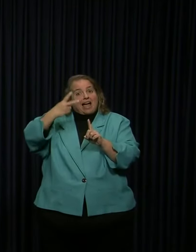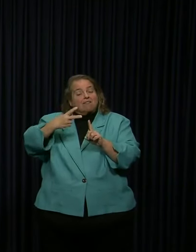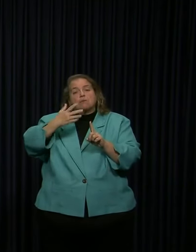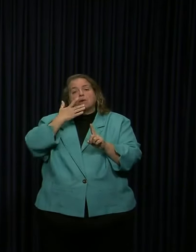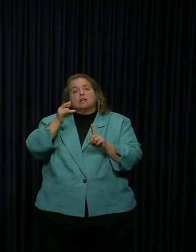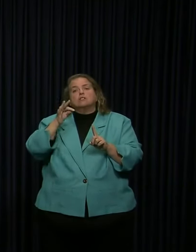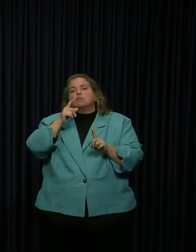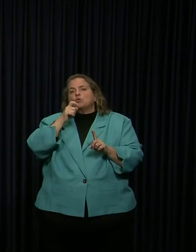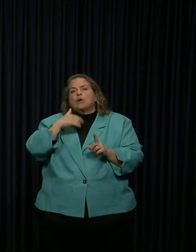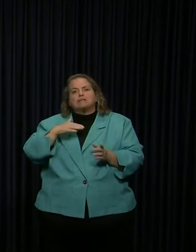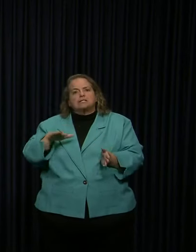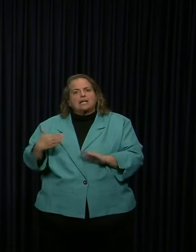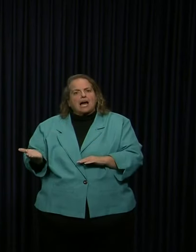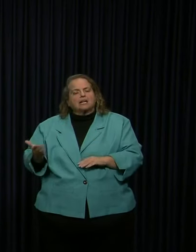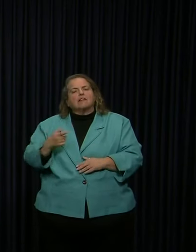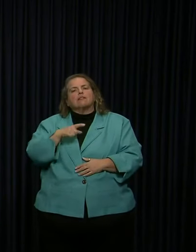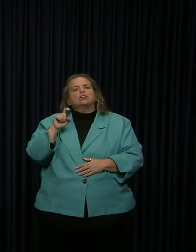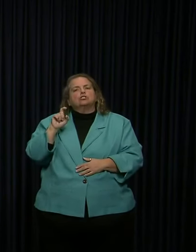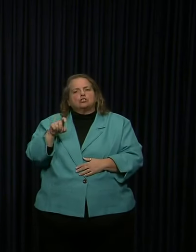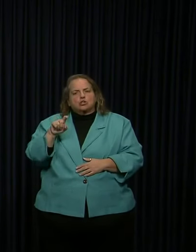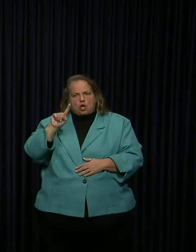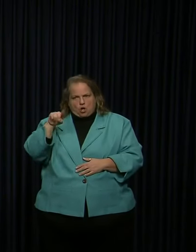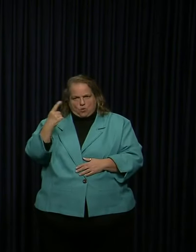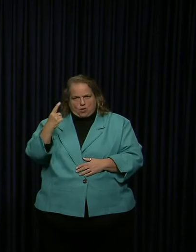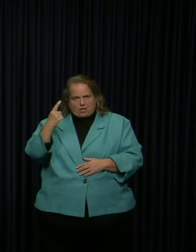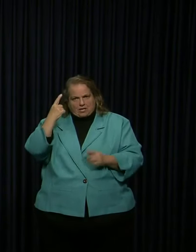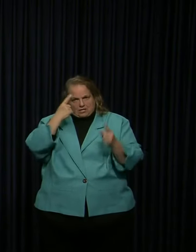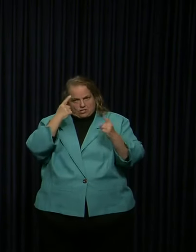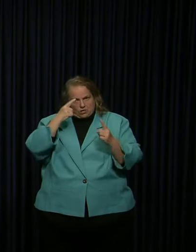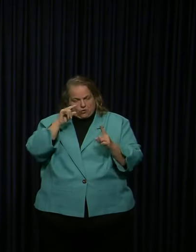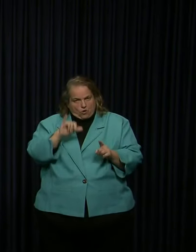THIS IS A VERY DANGERS TIME, AND